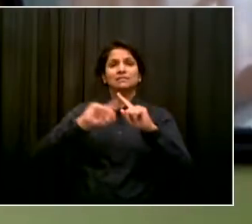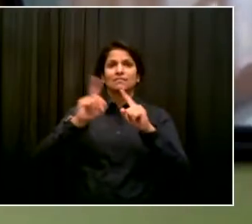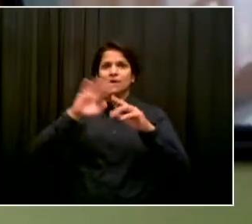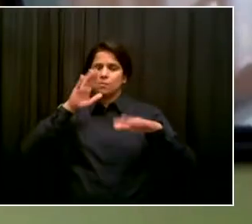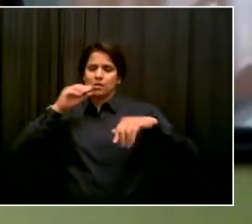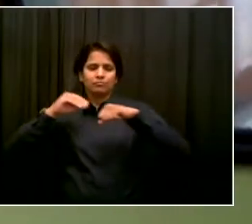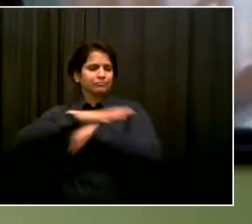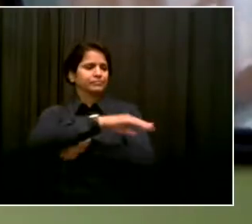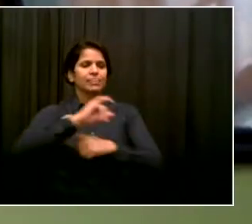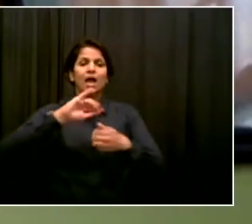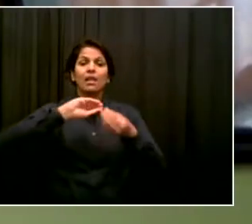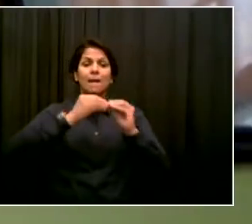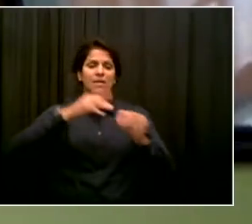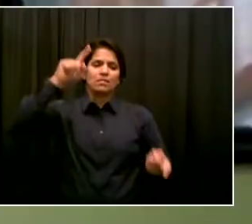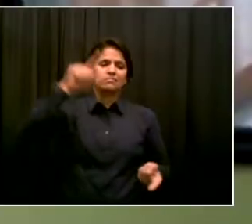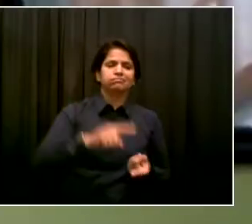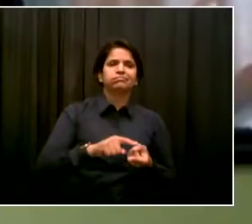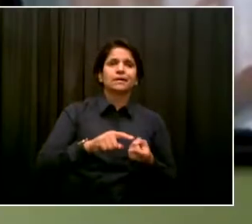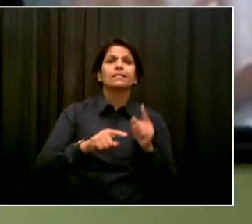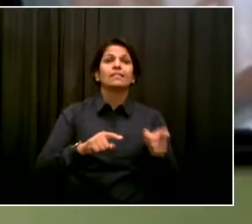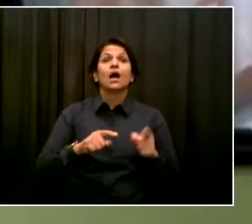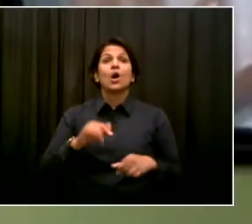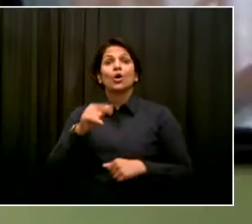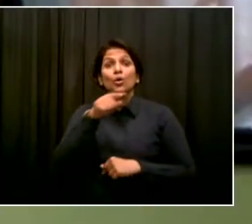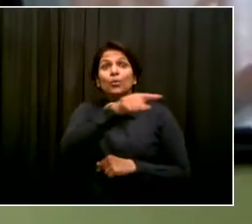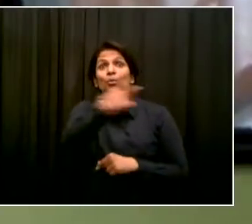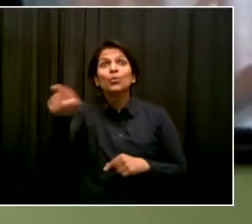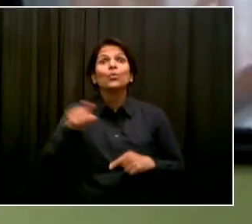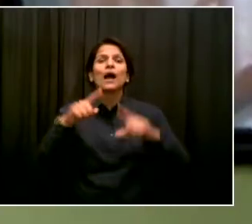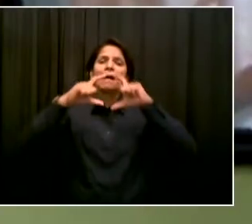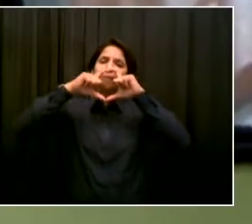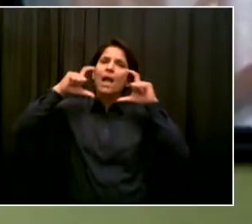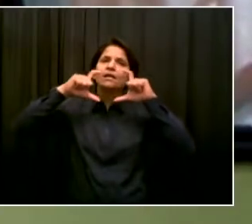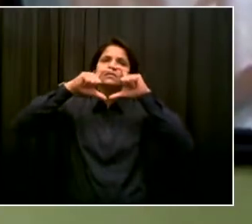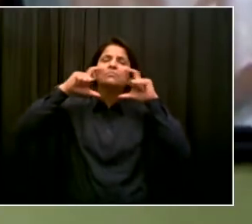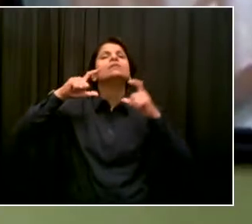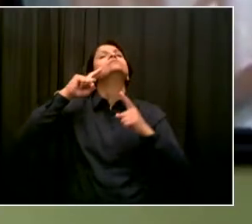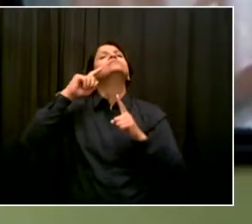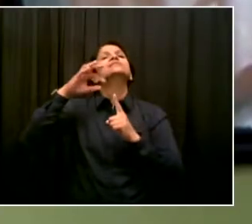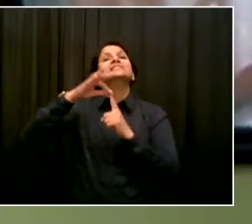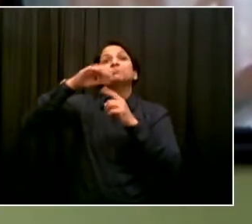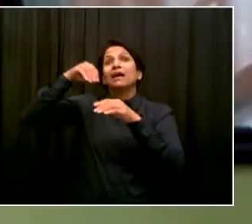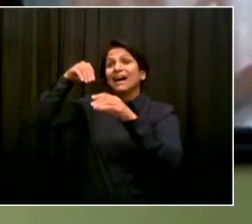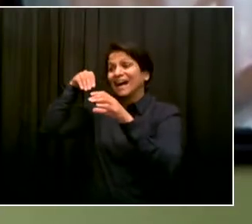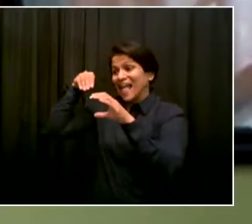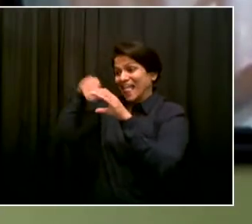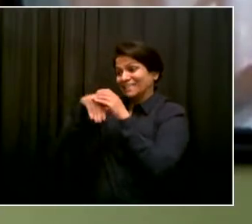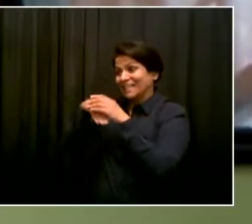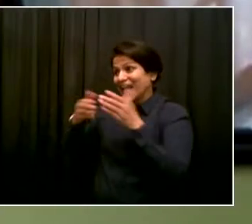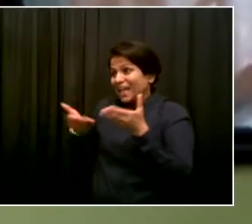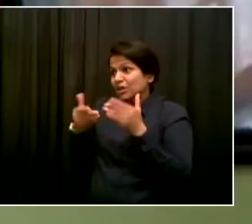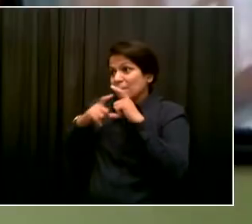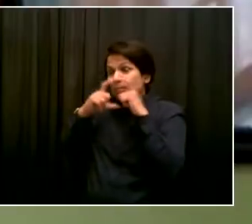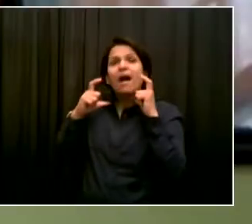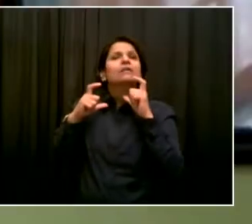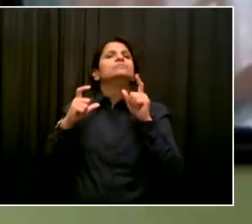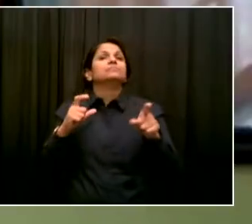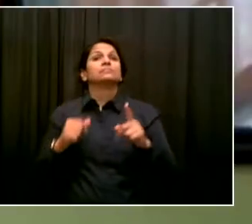REALLY A COMBINATION OF THINGS THAT HAVE ALL COME DOWN TO THE SAME EFFECT. NEW YORKERS ARE DOING THE THINGS